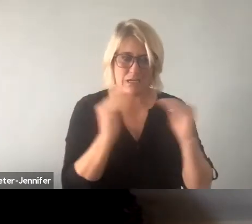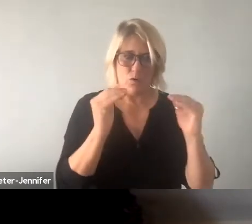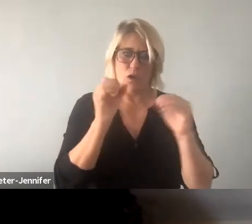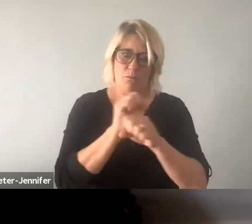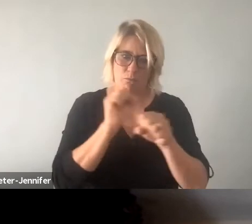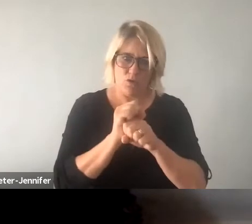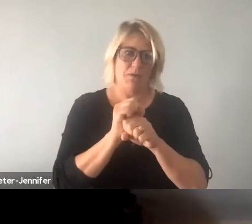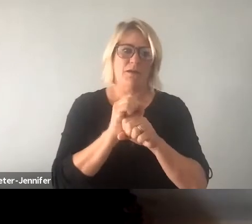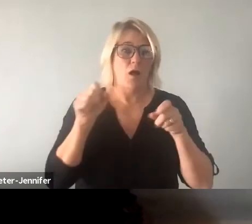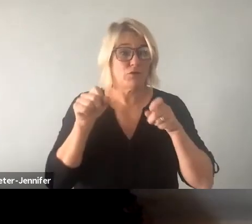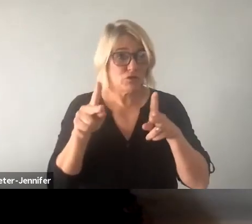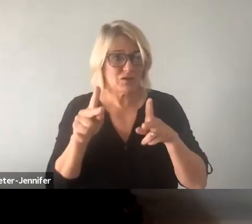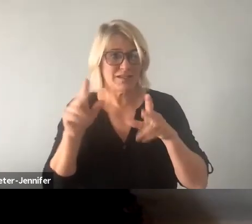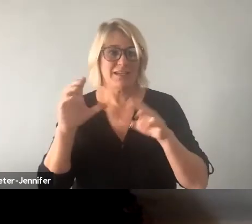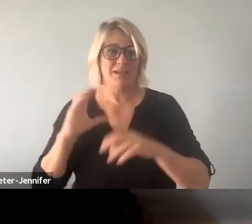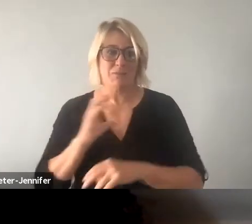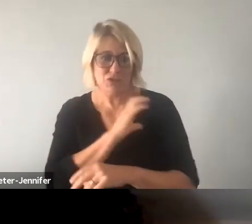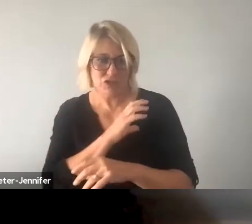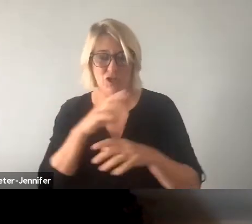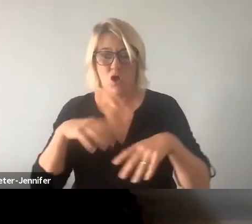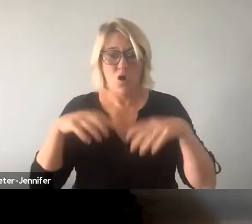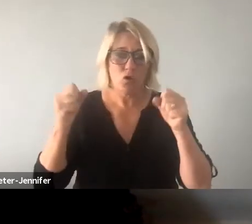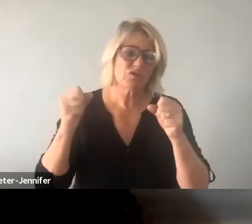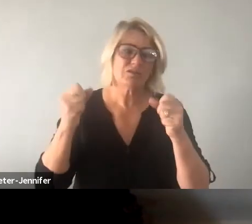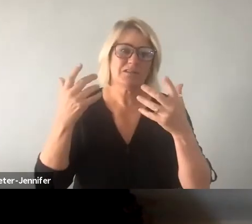health and Human Services and Long